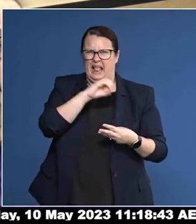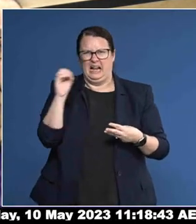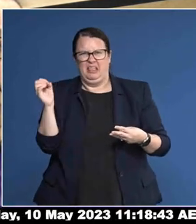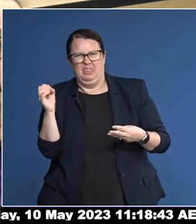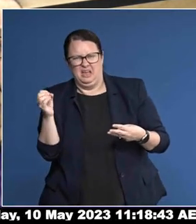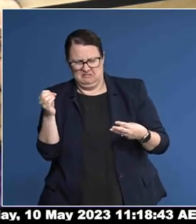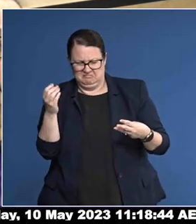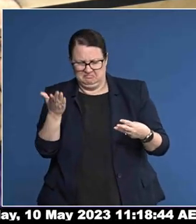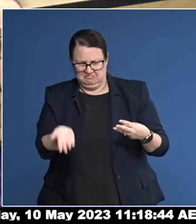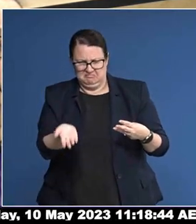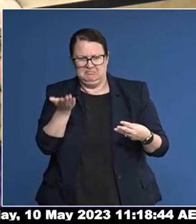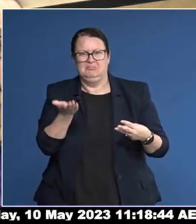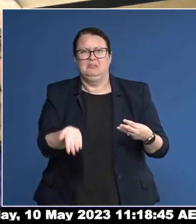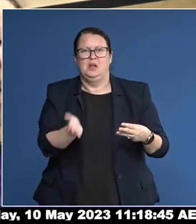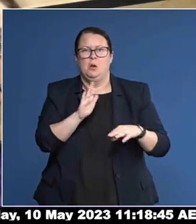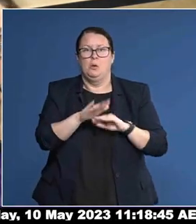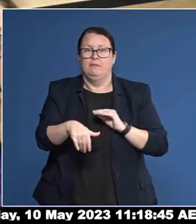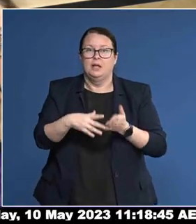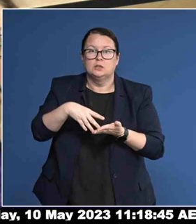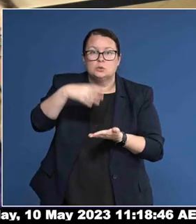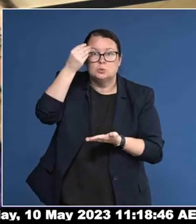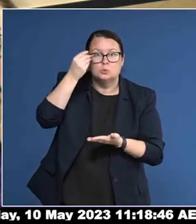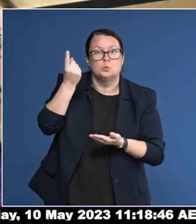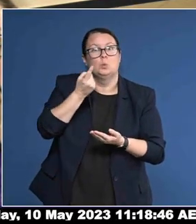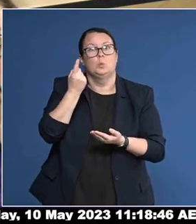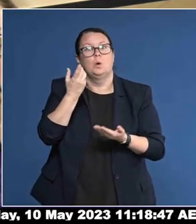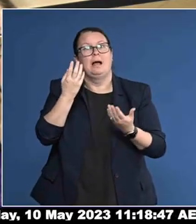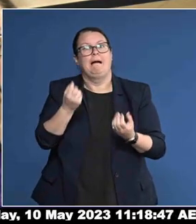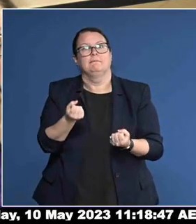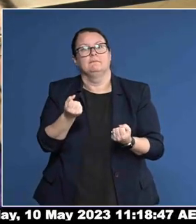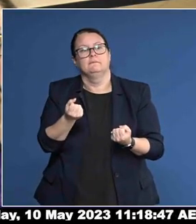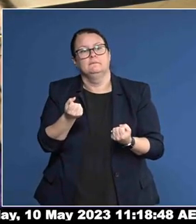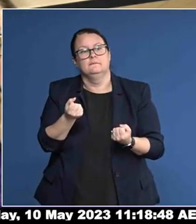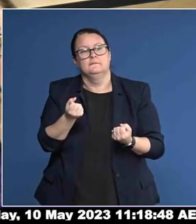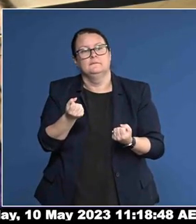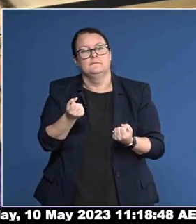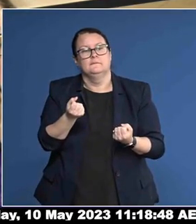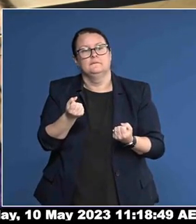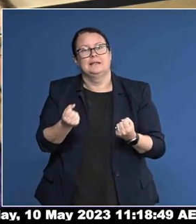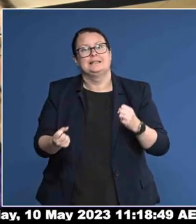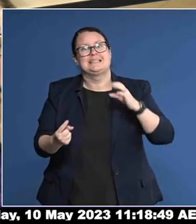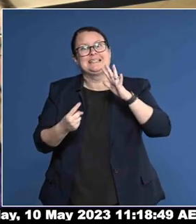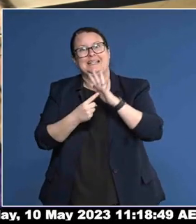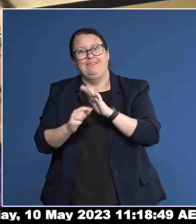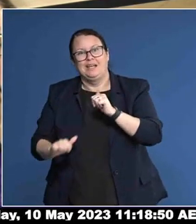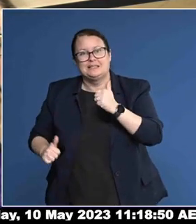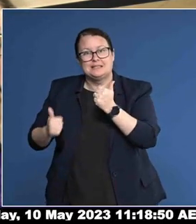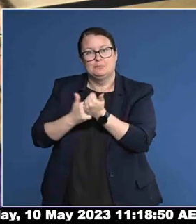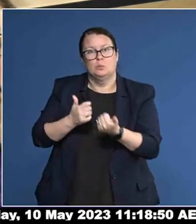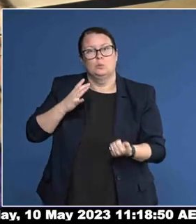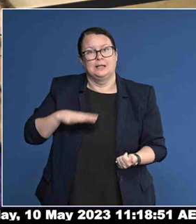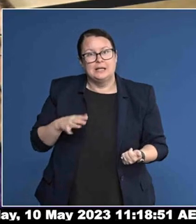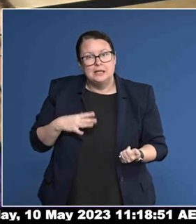that includes students who have significant needs due to, for example, disability and a